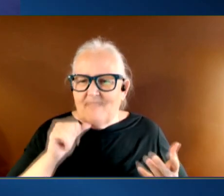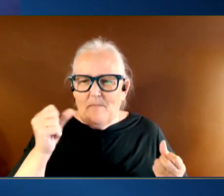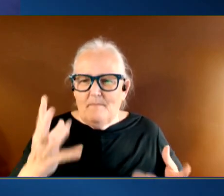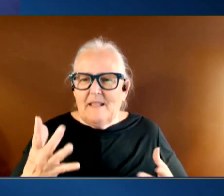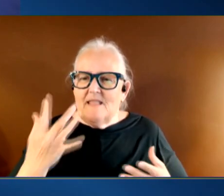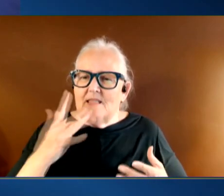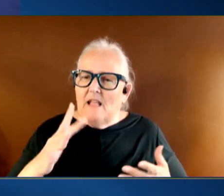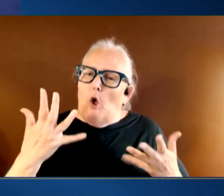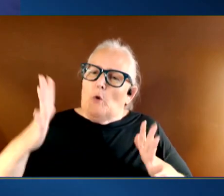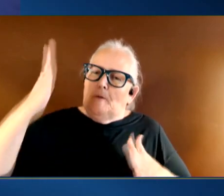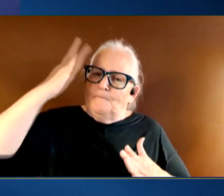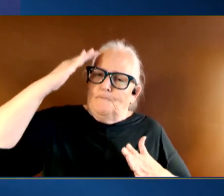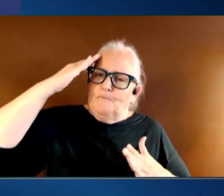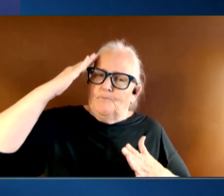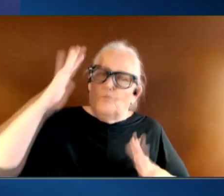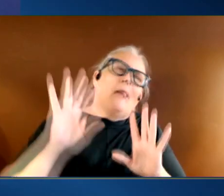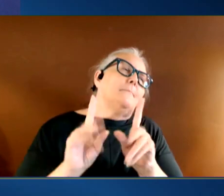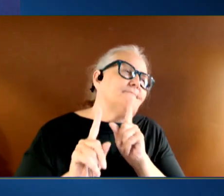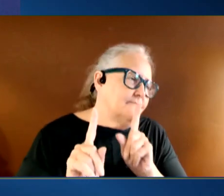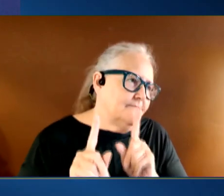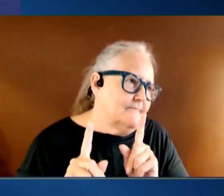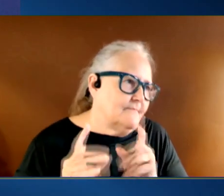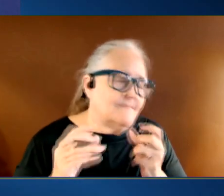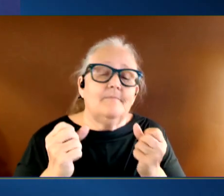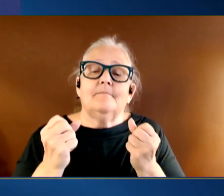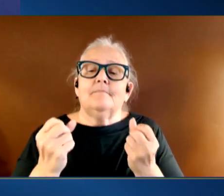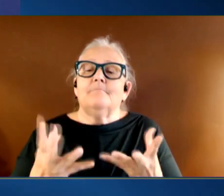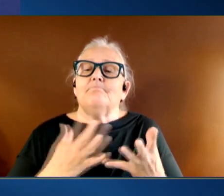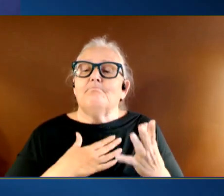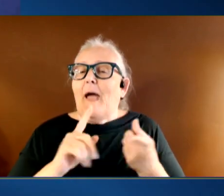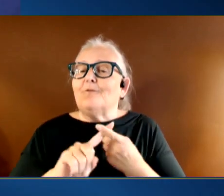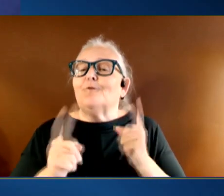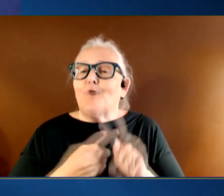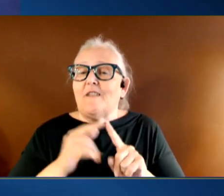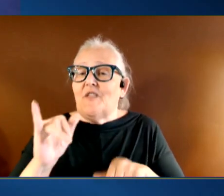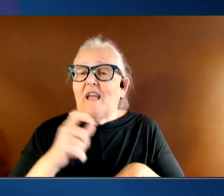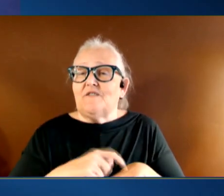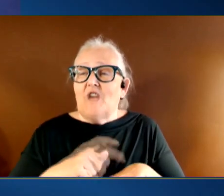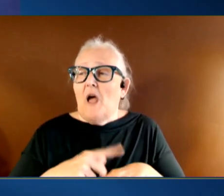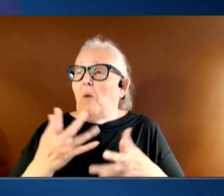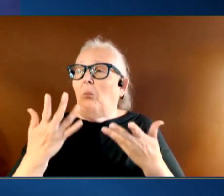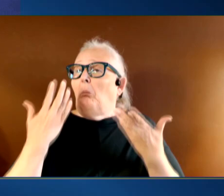not a lot of people. A lot of my friends didn't know their status. And I was like, "Wow, that's